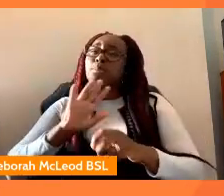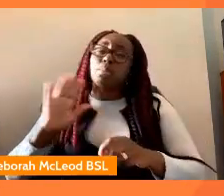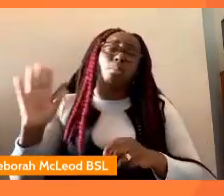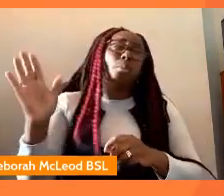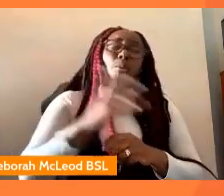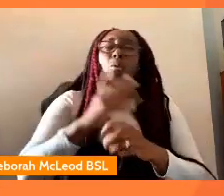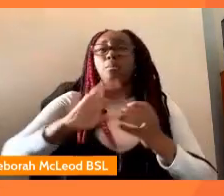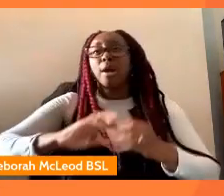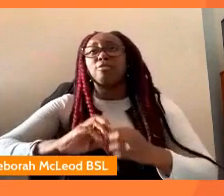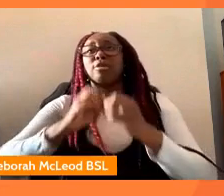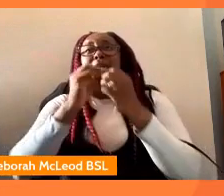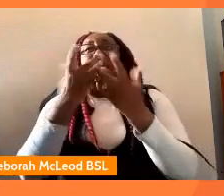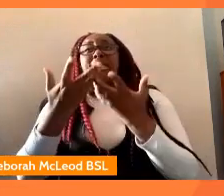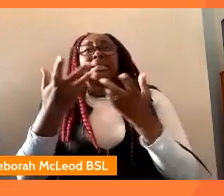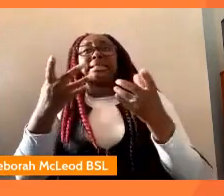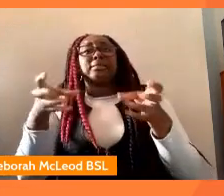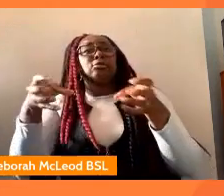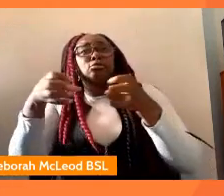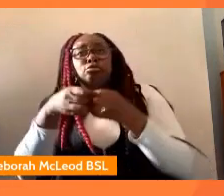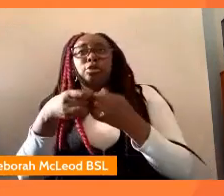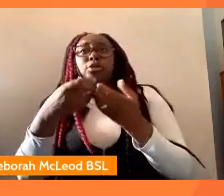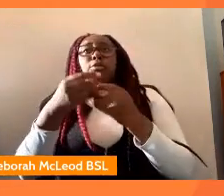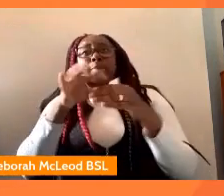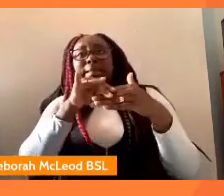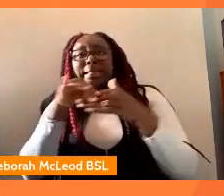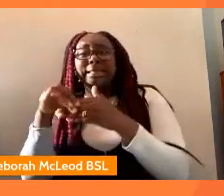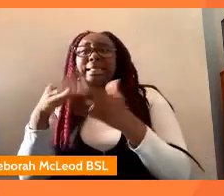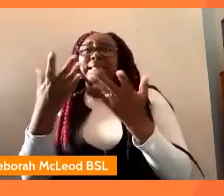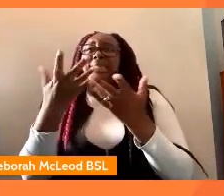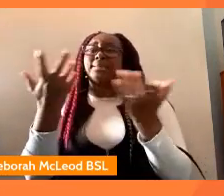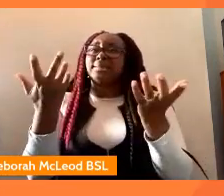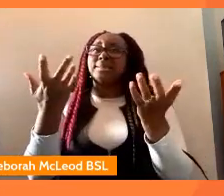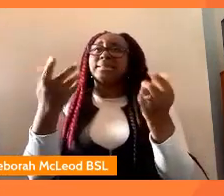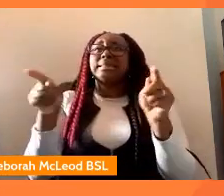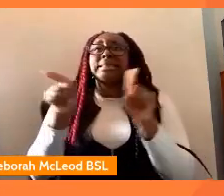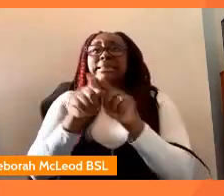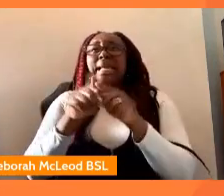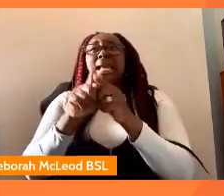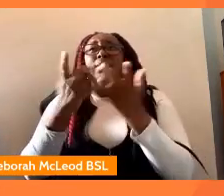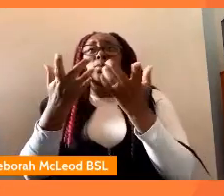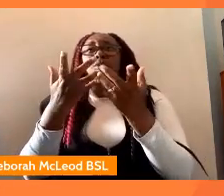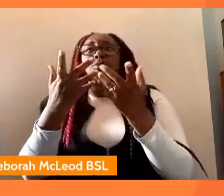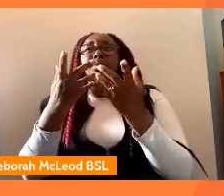and the lead performers get strong enough royalties that they are able to see the return on that.